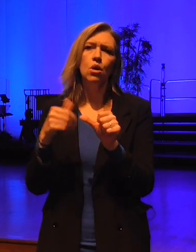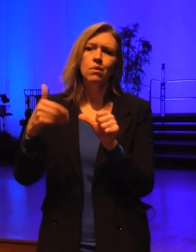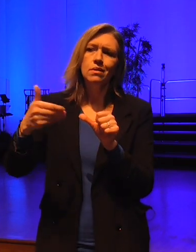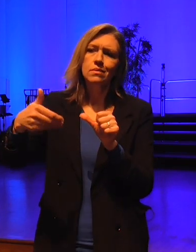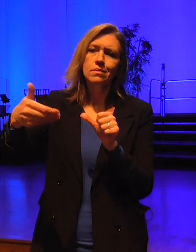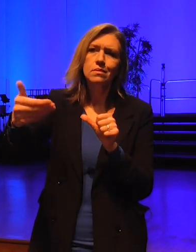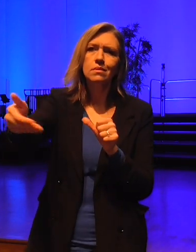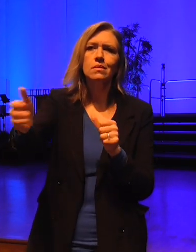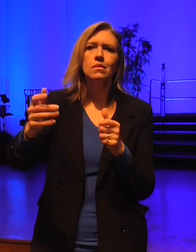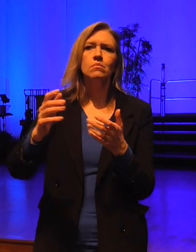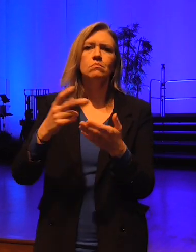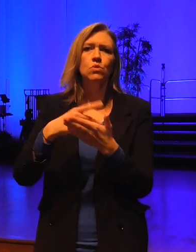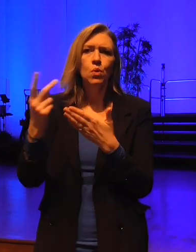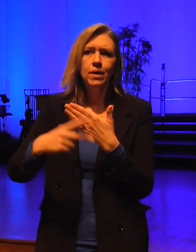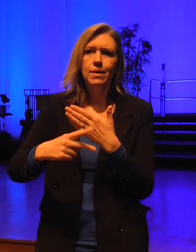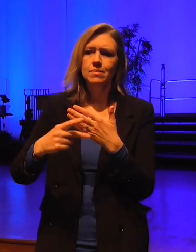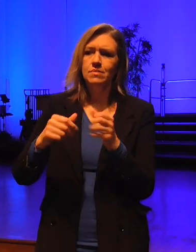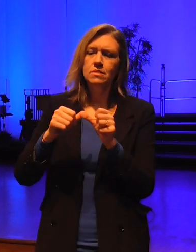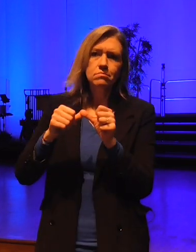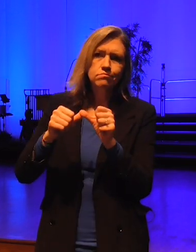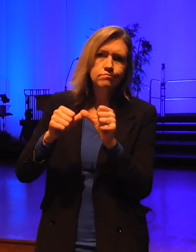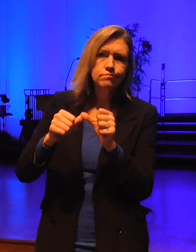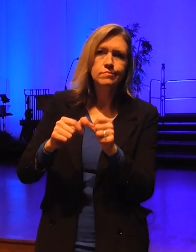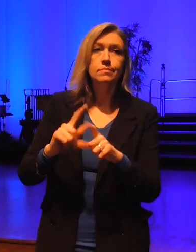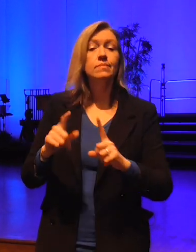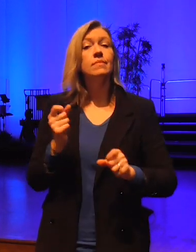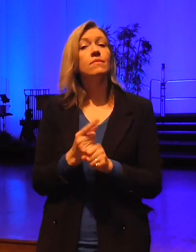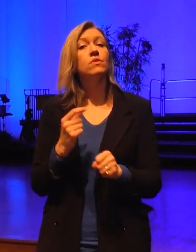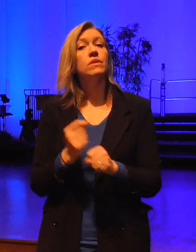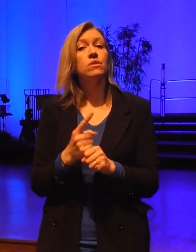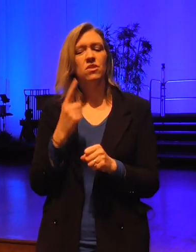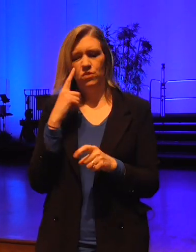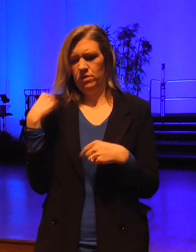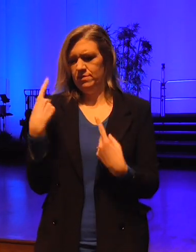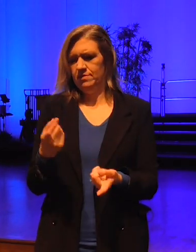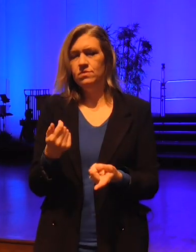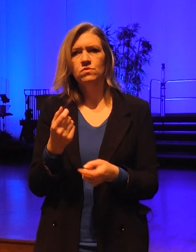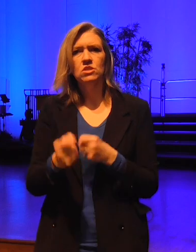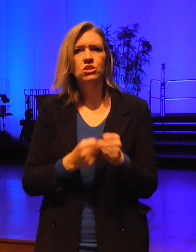the time but each year for several years we've picked a a special initiative to focus classes